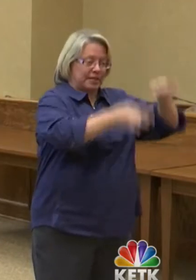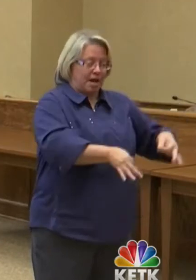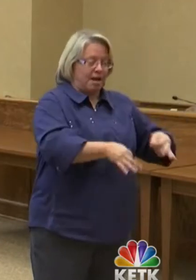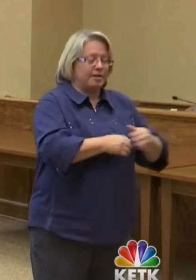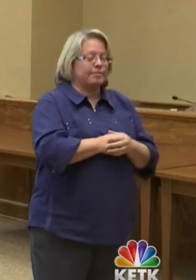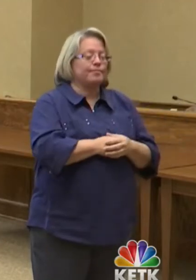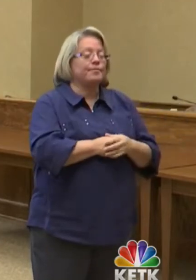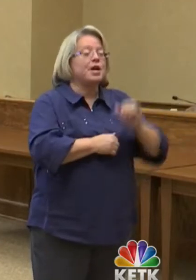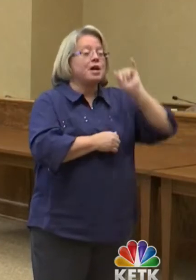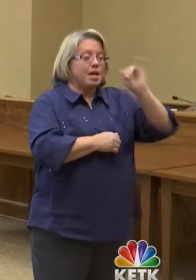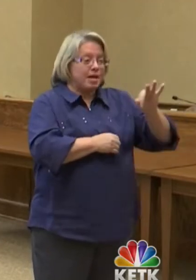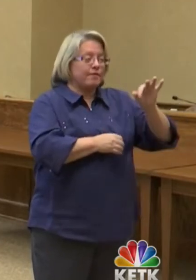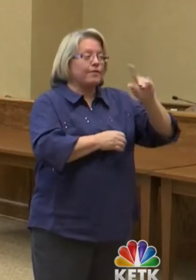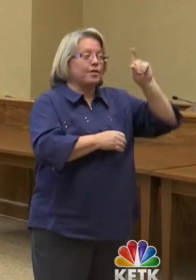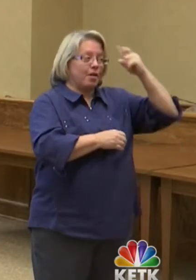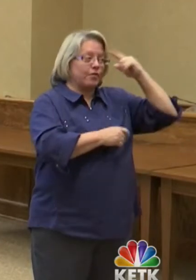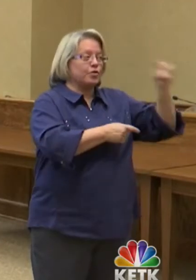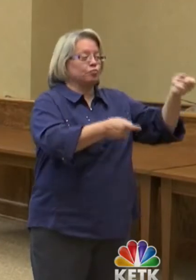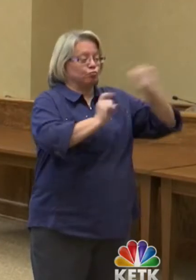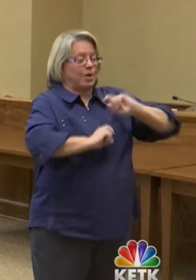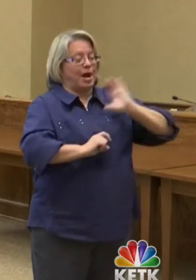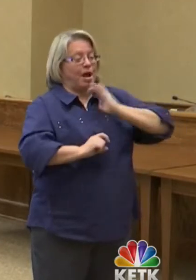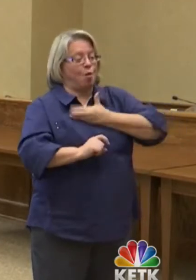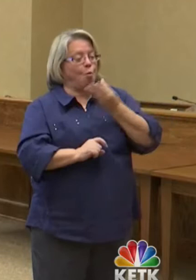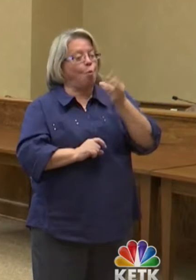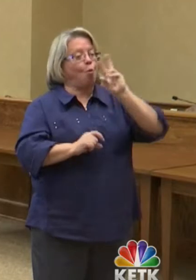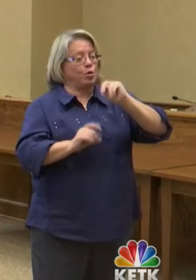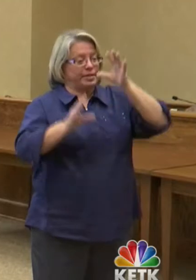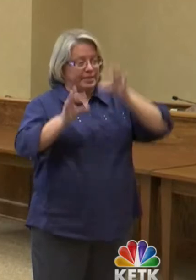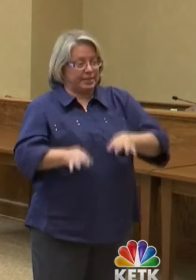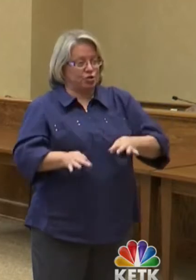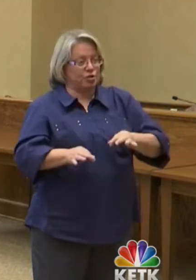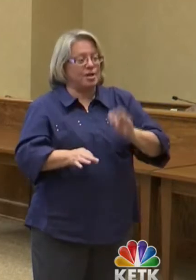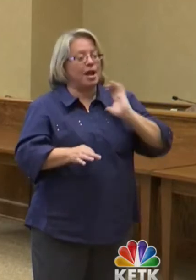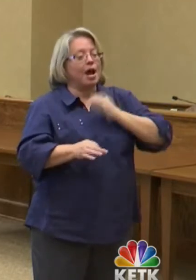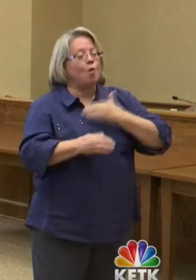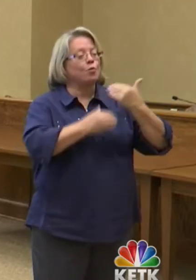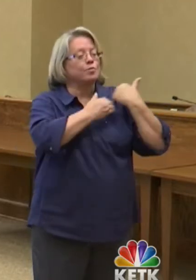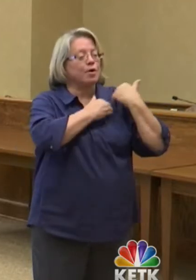NEXT WEEK. HOWEVER WE HAVE ALREADY BEEN FOCUSED ON THE RESTART ISSUE IN THE EEOC FOR SOME TIME NOW. WE ARE READY TO MOVE FORWARD.